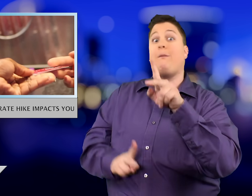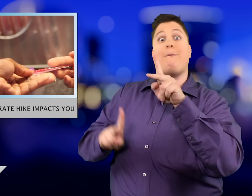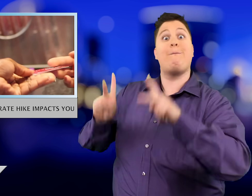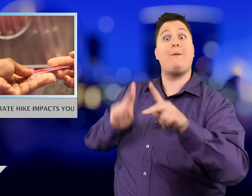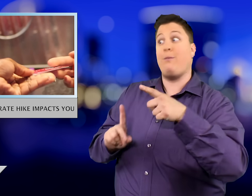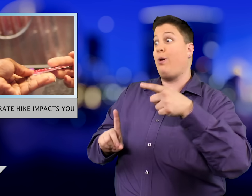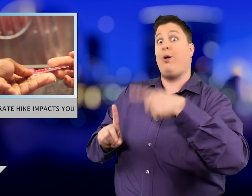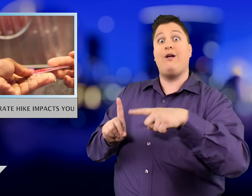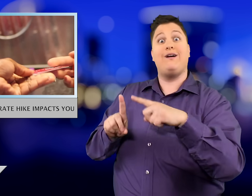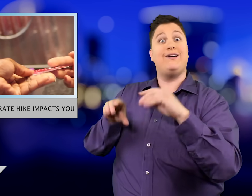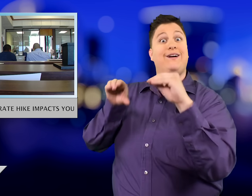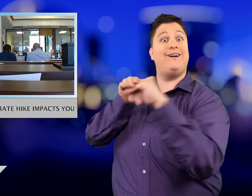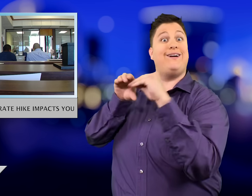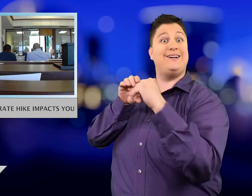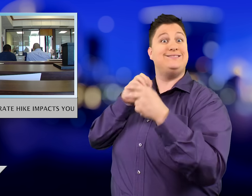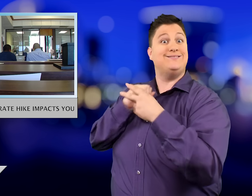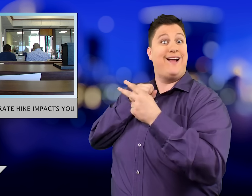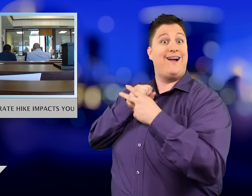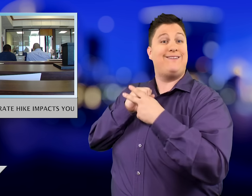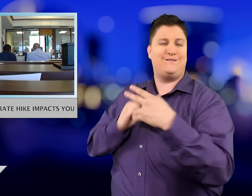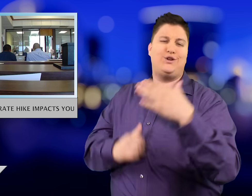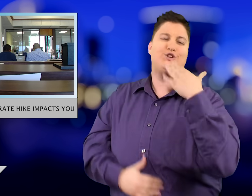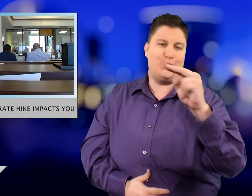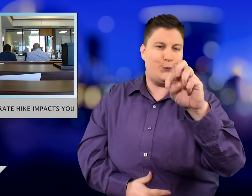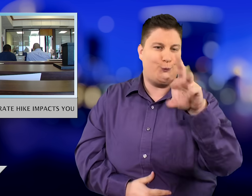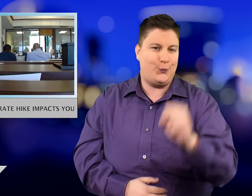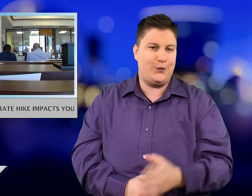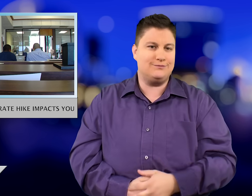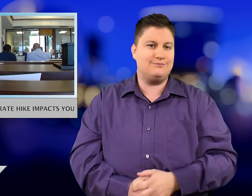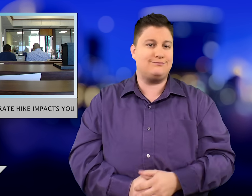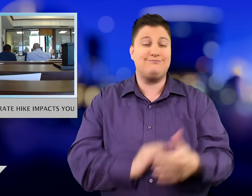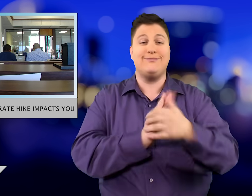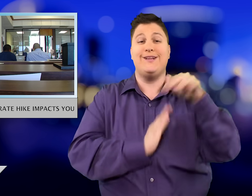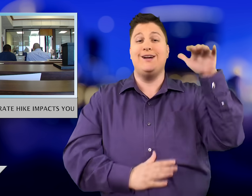For savers it's good news.